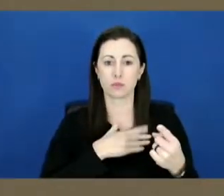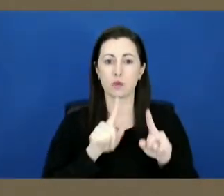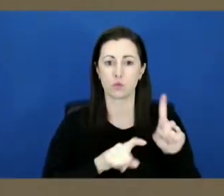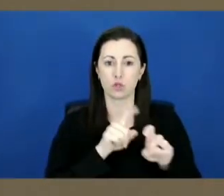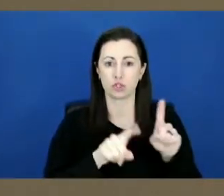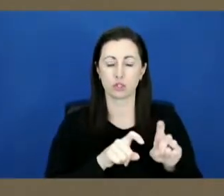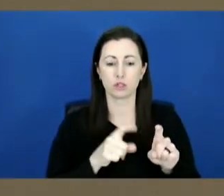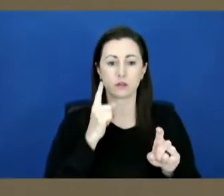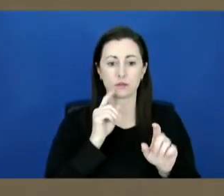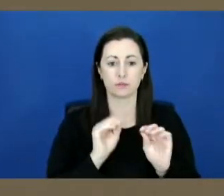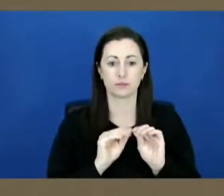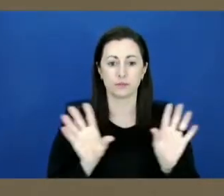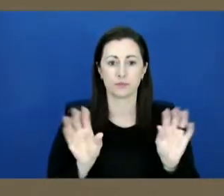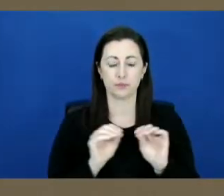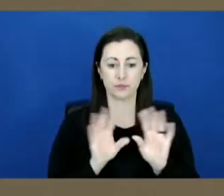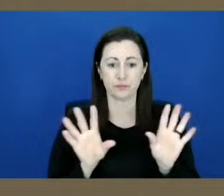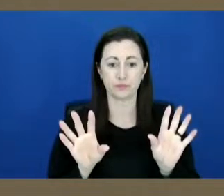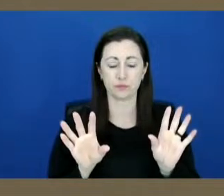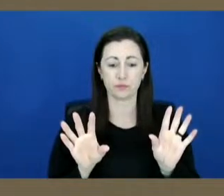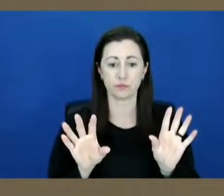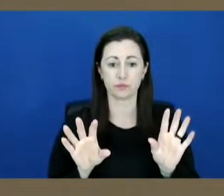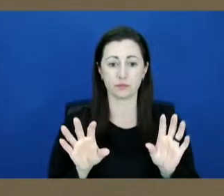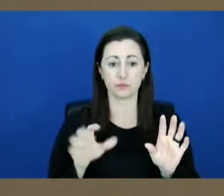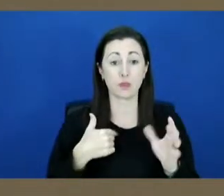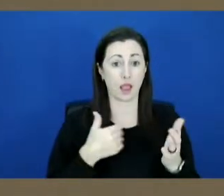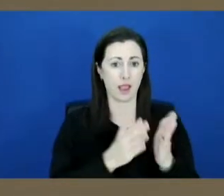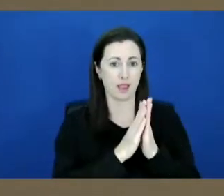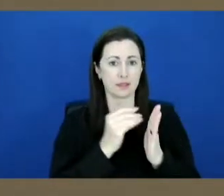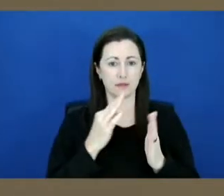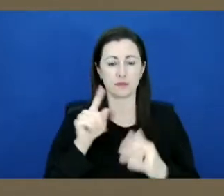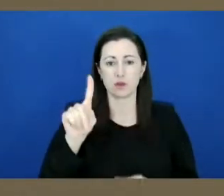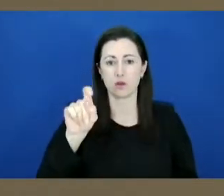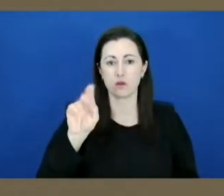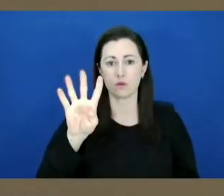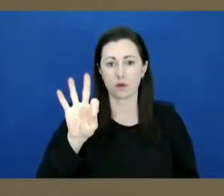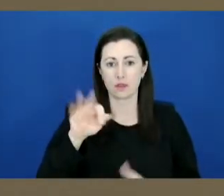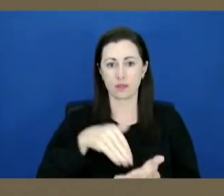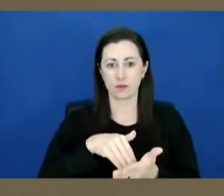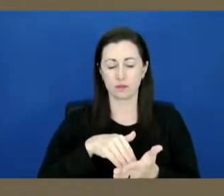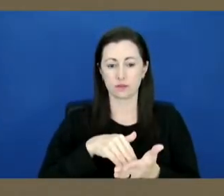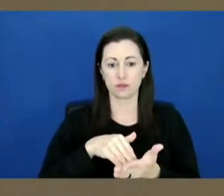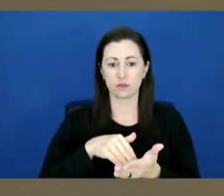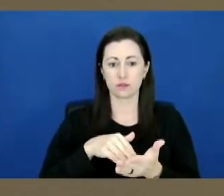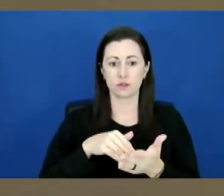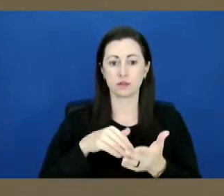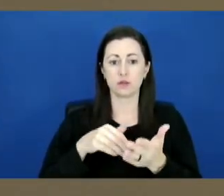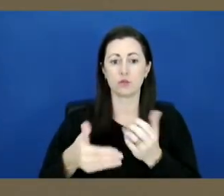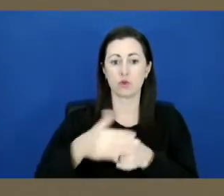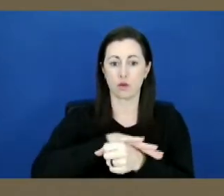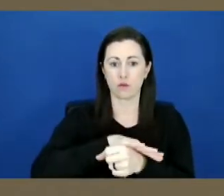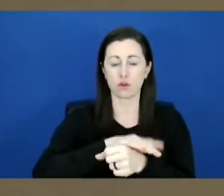OFFICE DID RESPOND TO MY